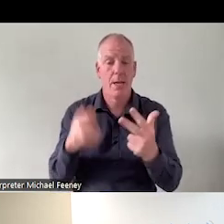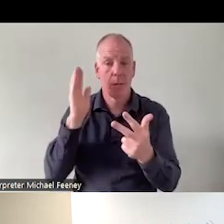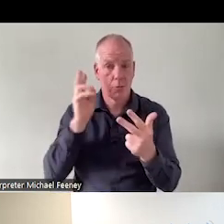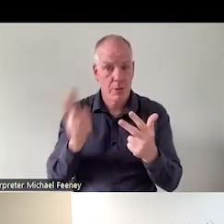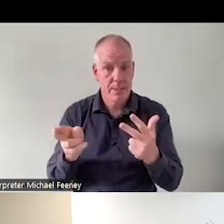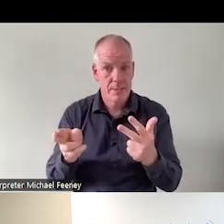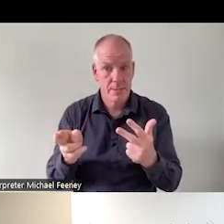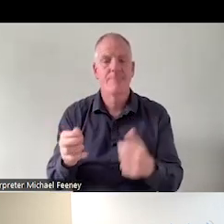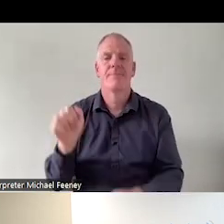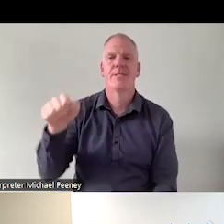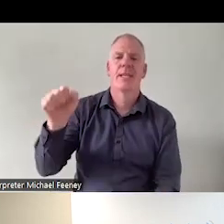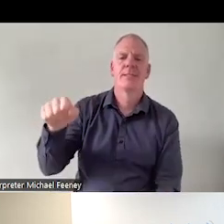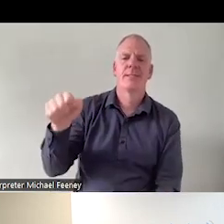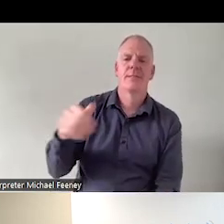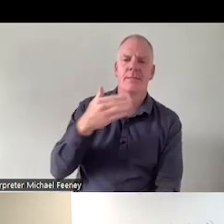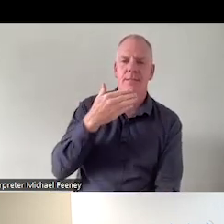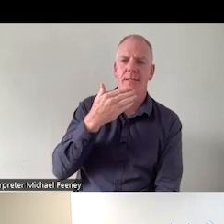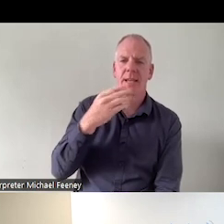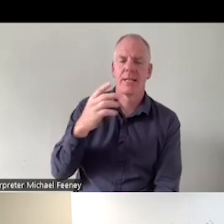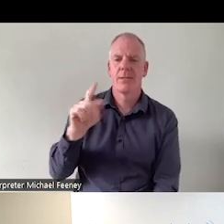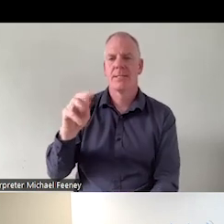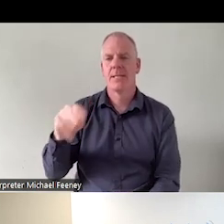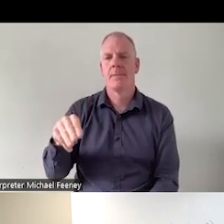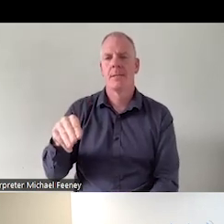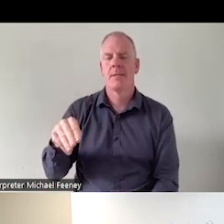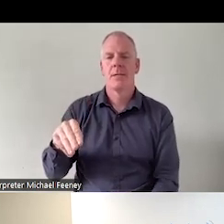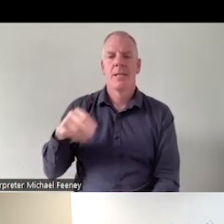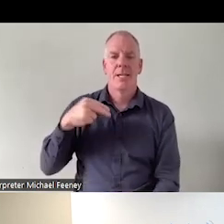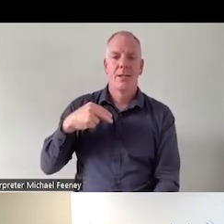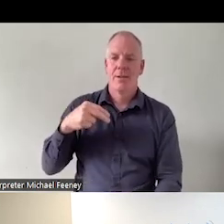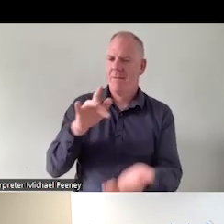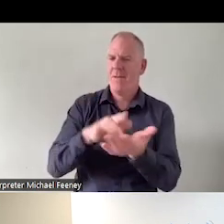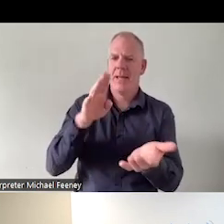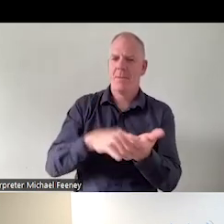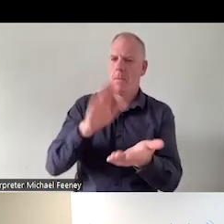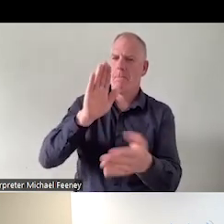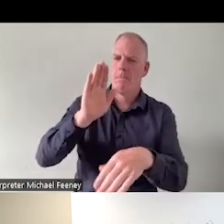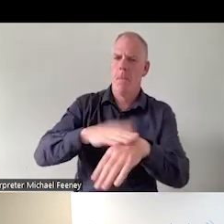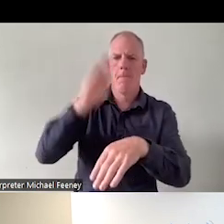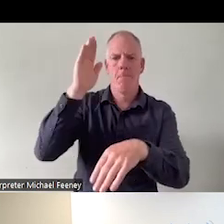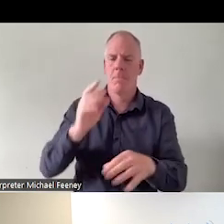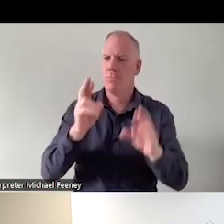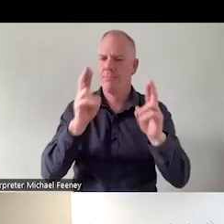Yes, thanks very much, Tim. And, yeah, almost 15 minutes on the dot. So, thanks very much for that. –